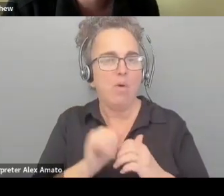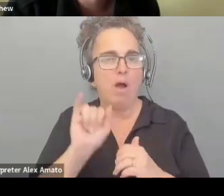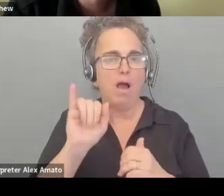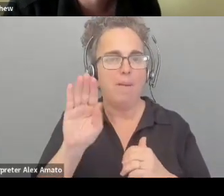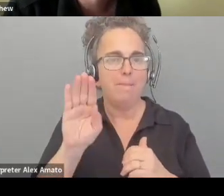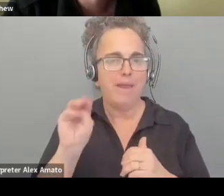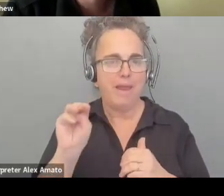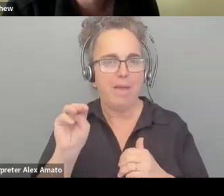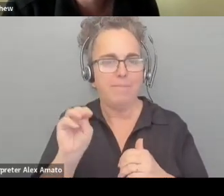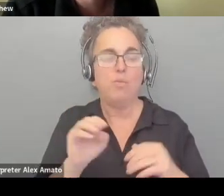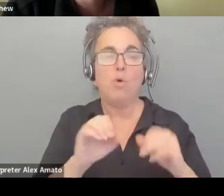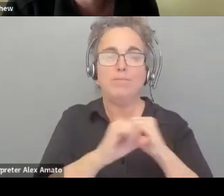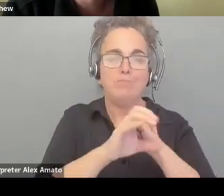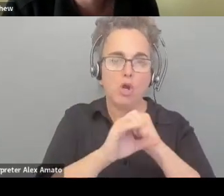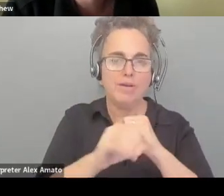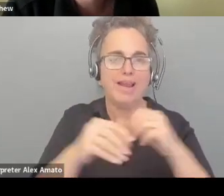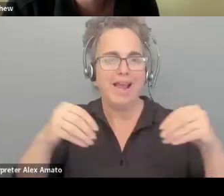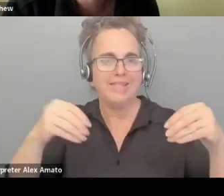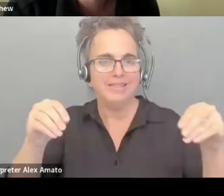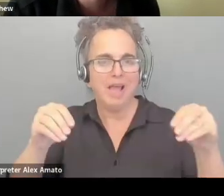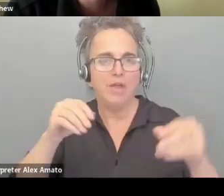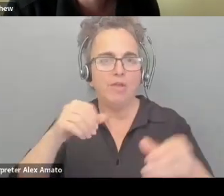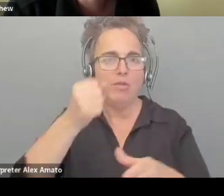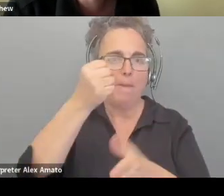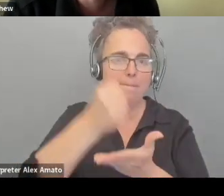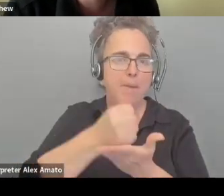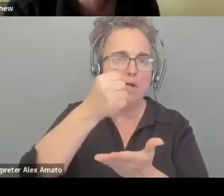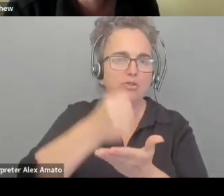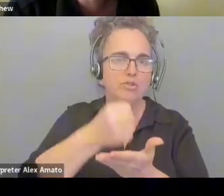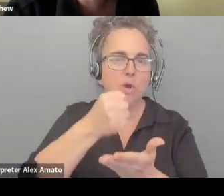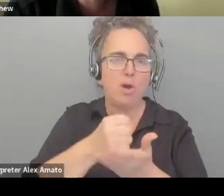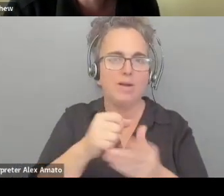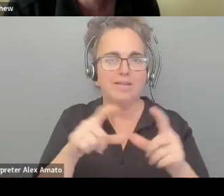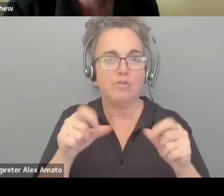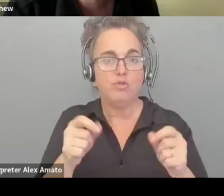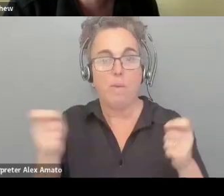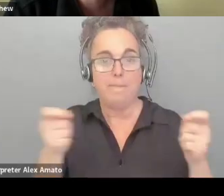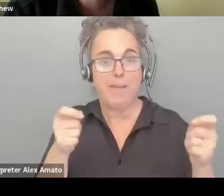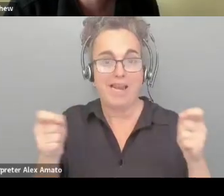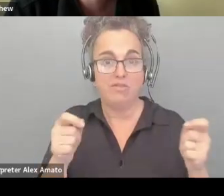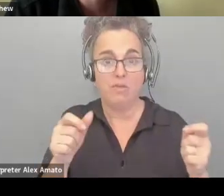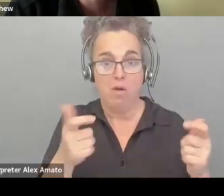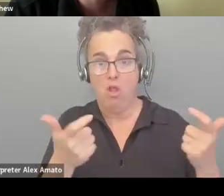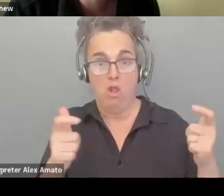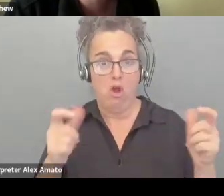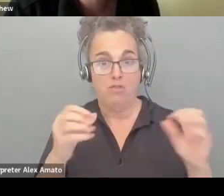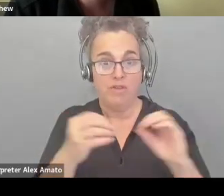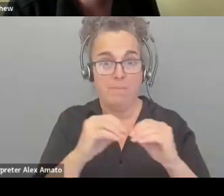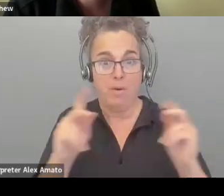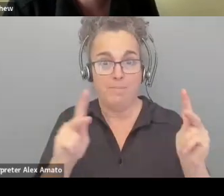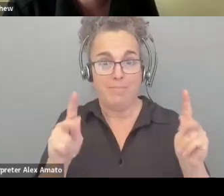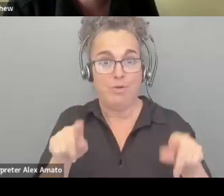and selling their punch card systems to better manage large numbers of people during the Holocaust.